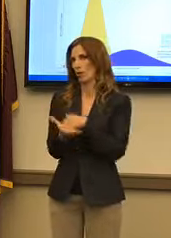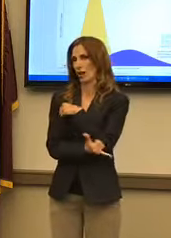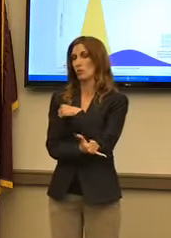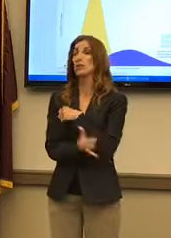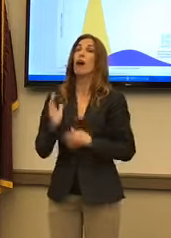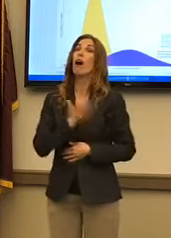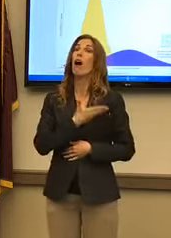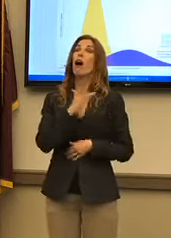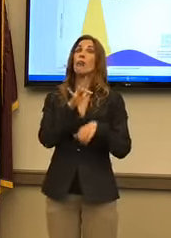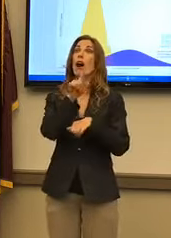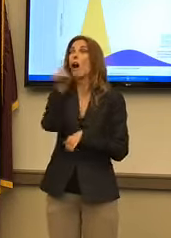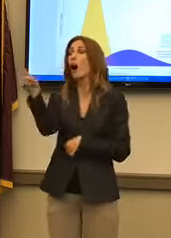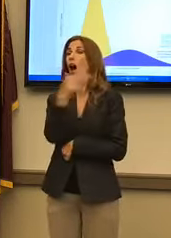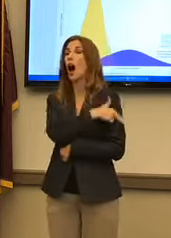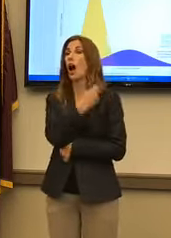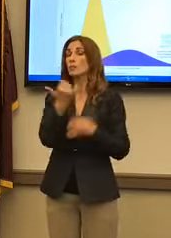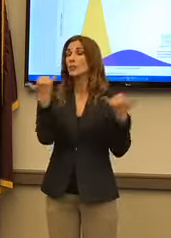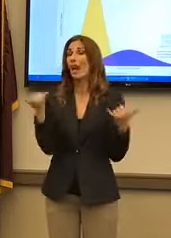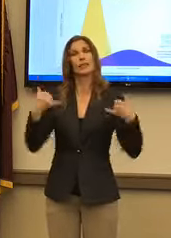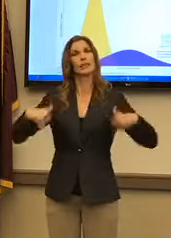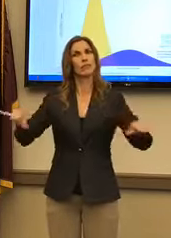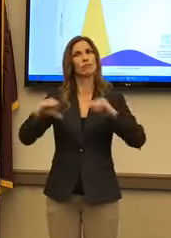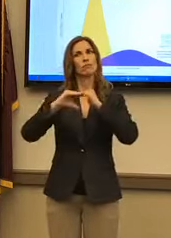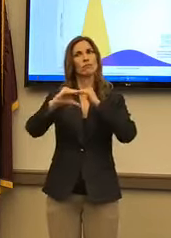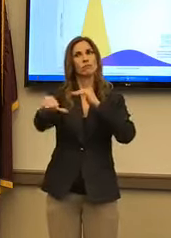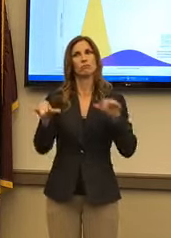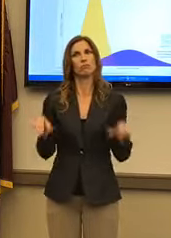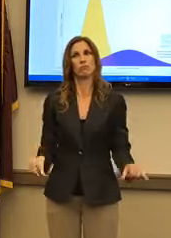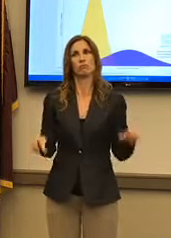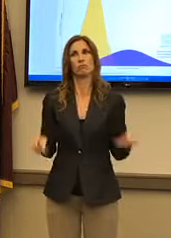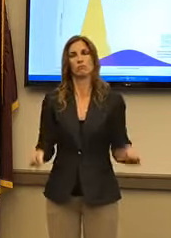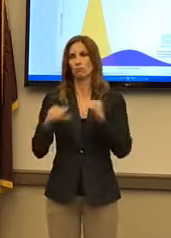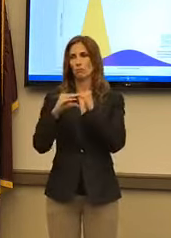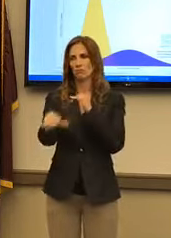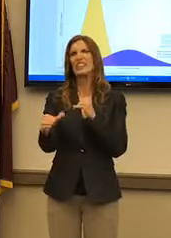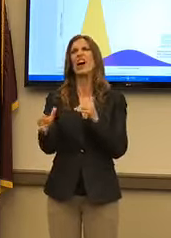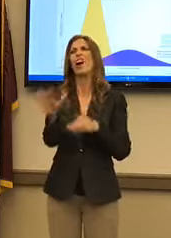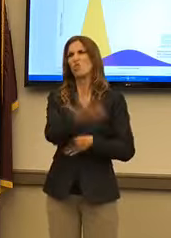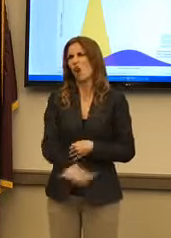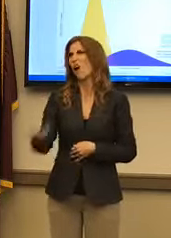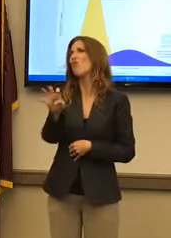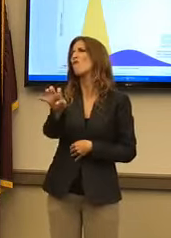continue to be fairly stable we have still close to 400 individuals